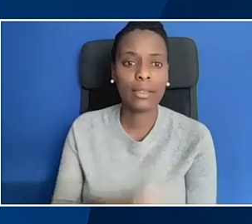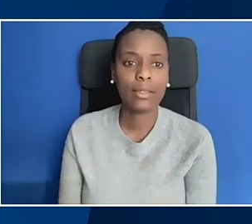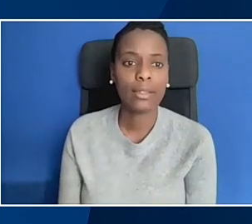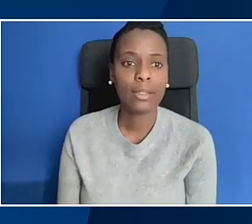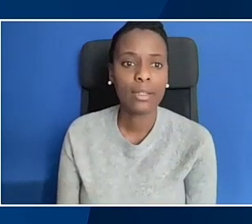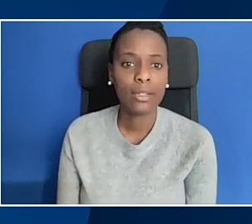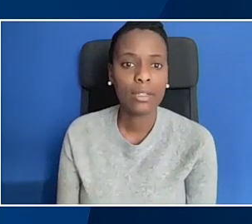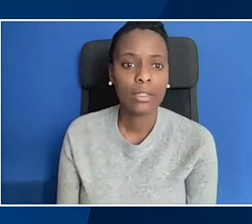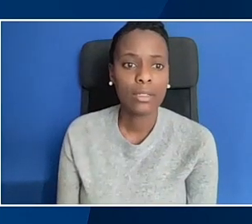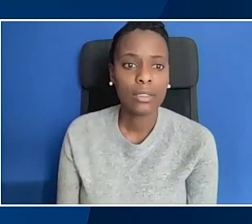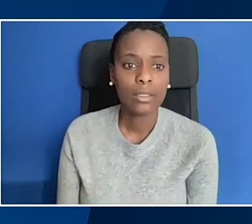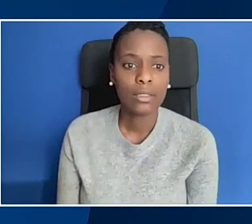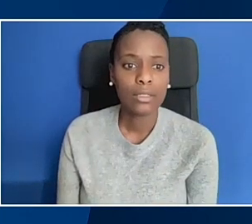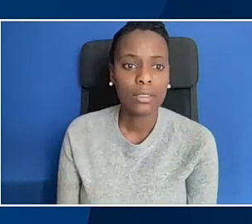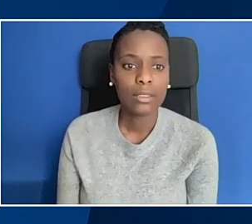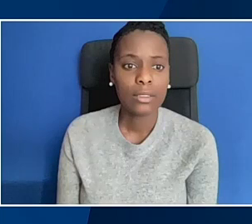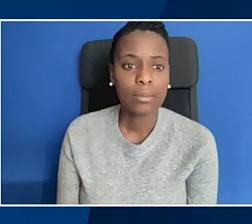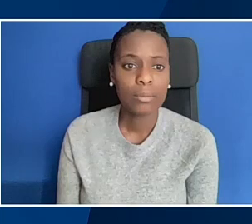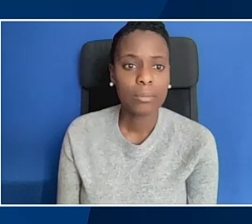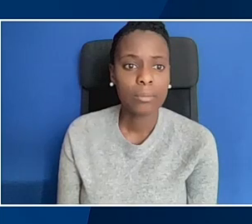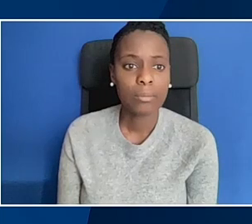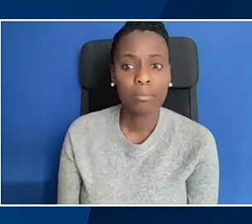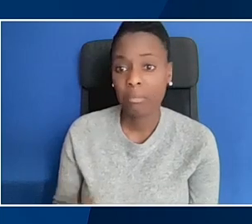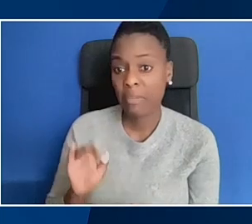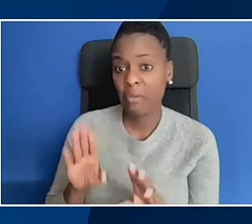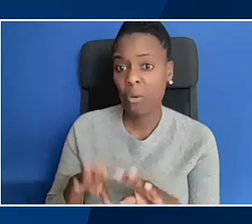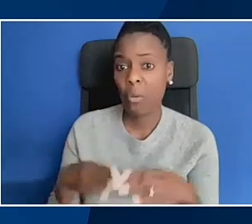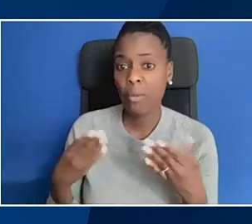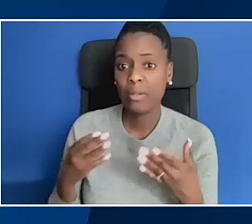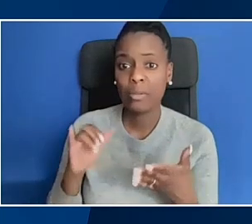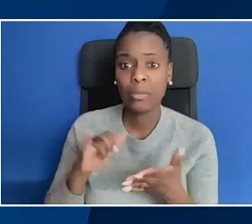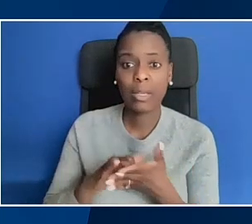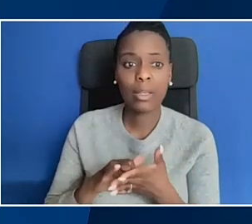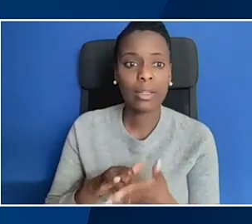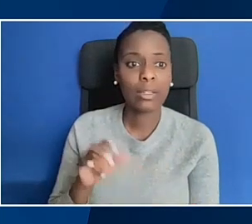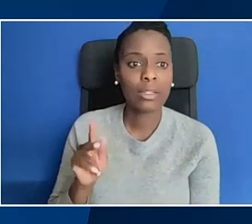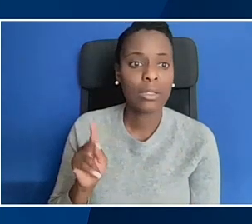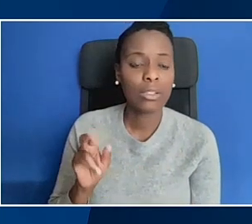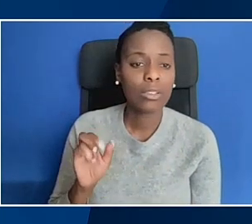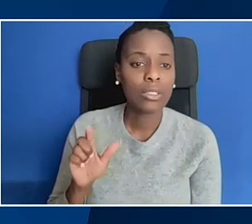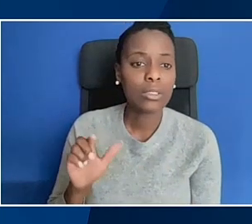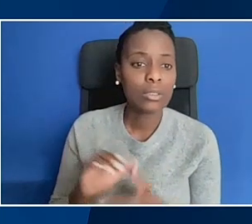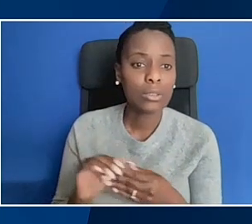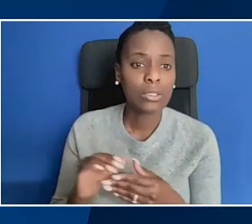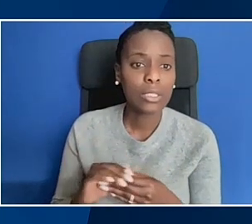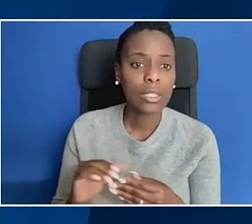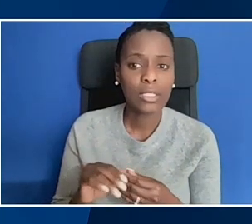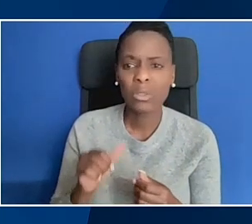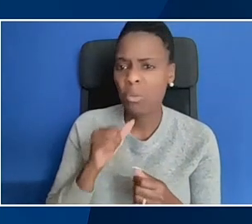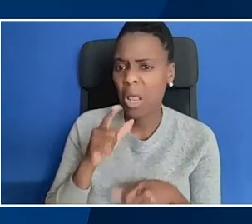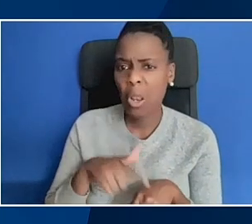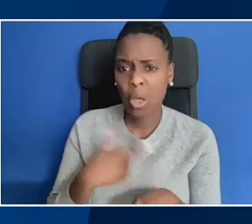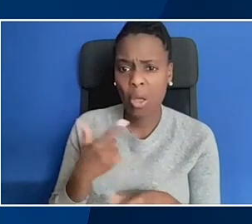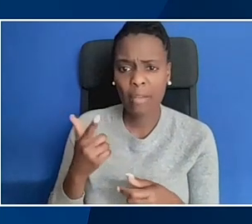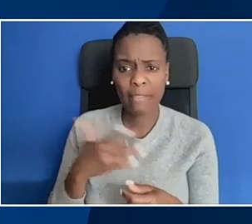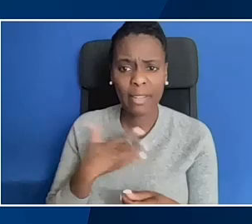Or at least open to that. Yes. So that being said. So you said it would not take long. 10 or 15 minutes is what you're thinking?